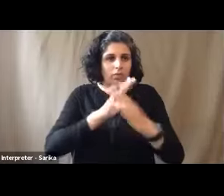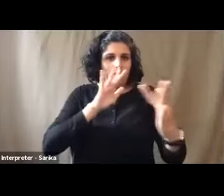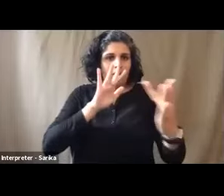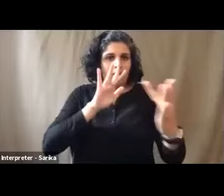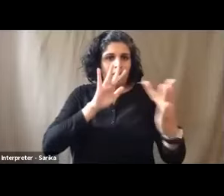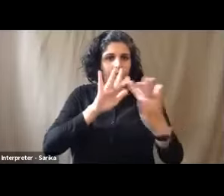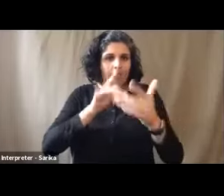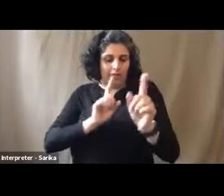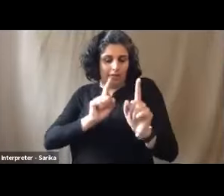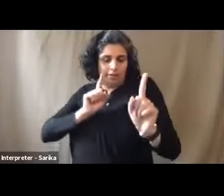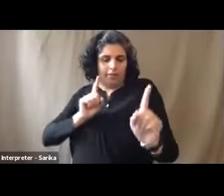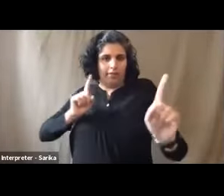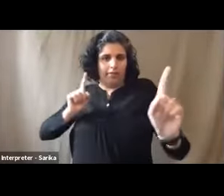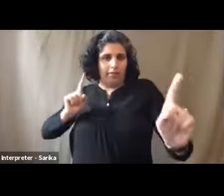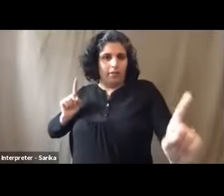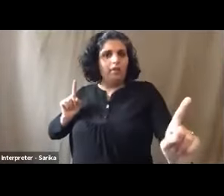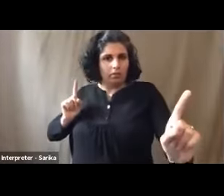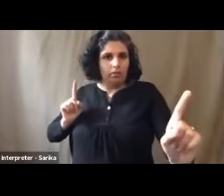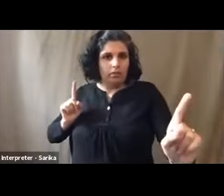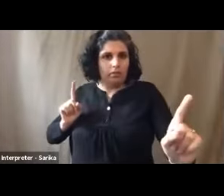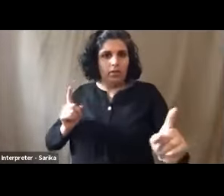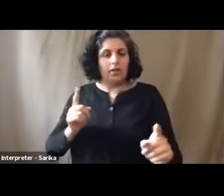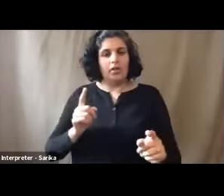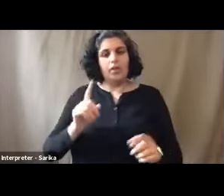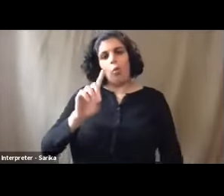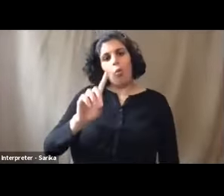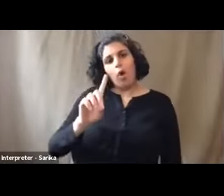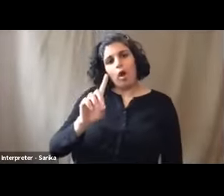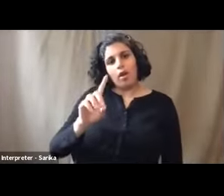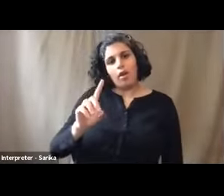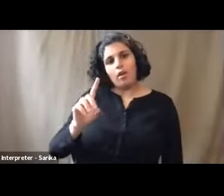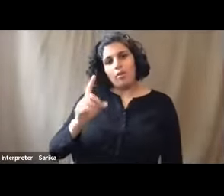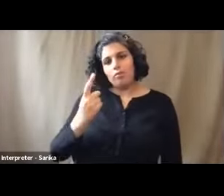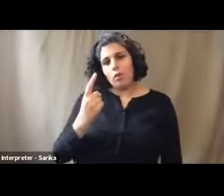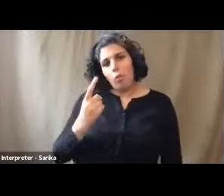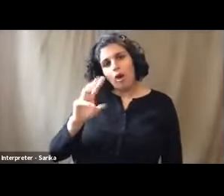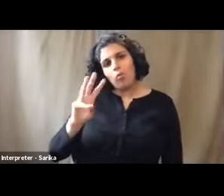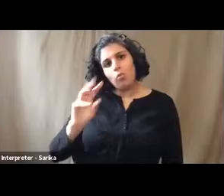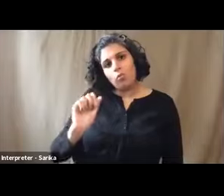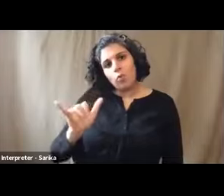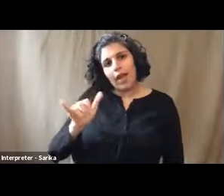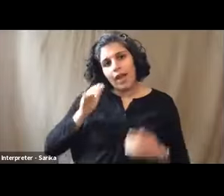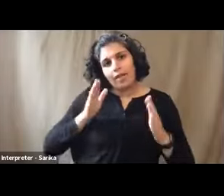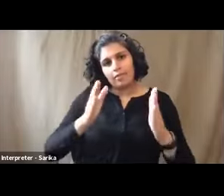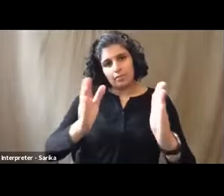So maybe the first aisle goes straight and then back, you know.